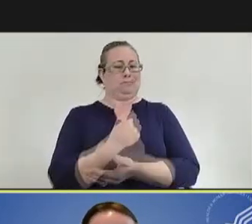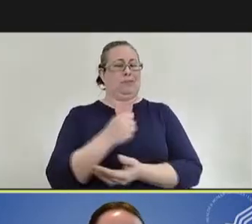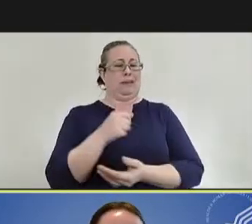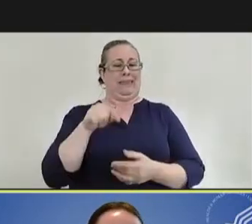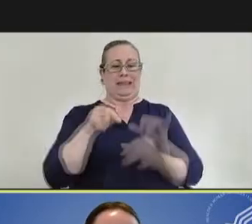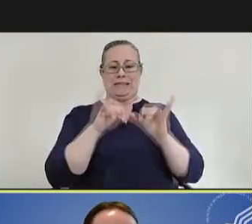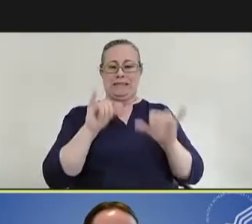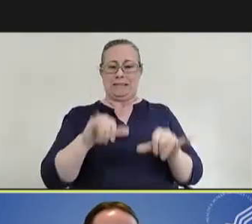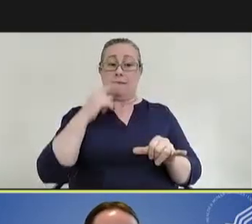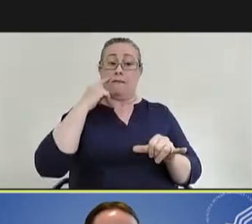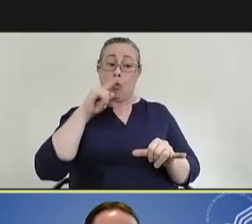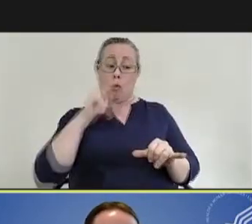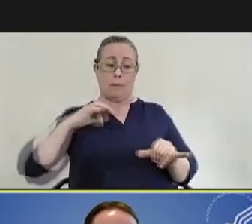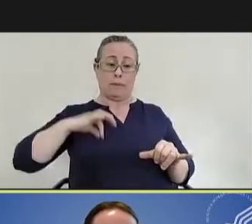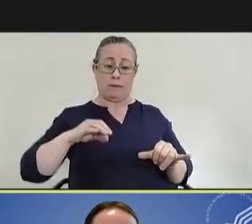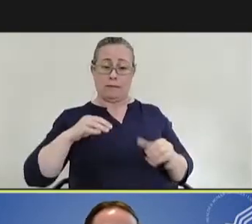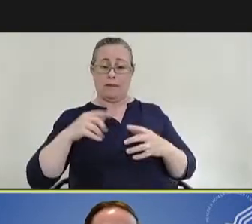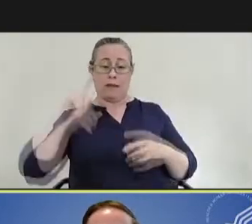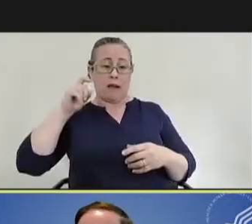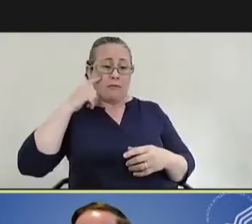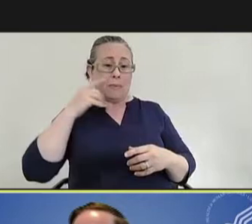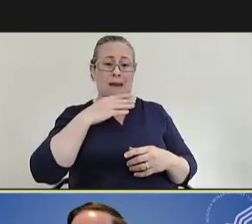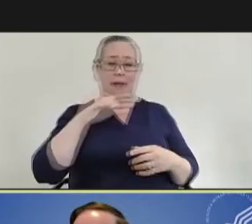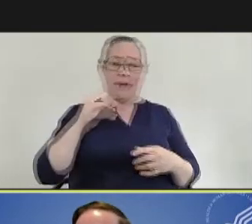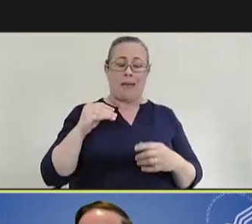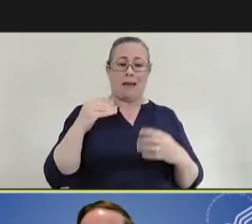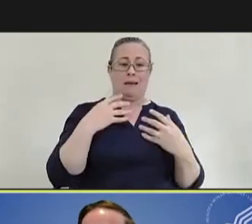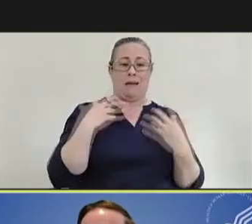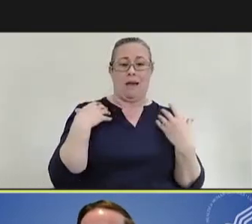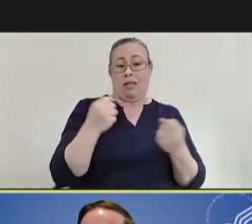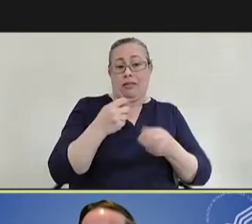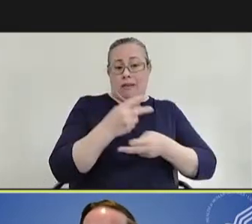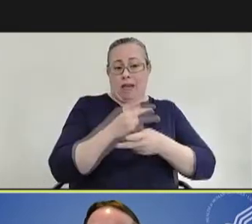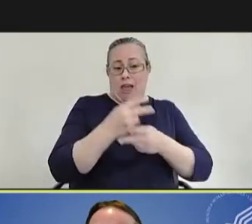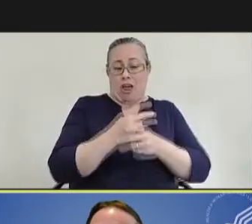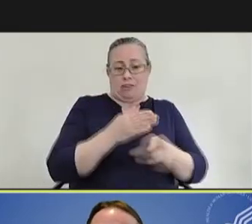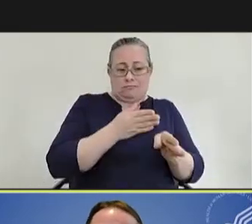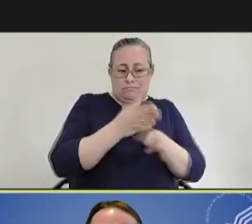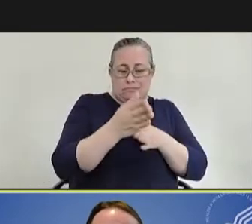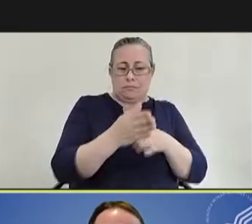in the healthcare sector. I do want to highlight that these principles are not mutually exclusive